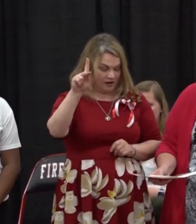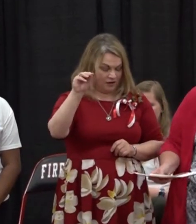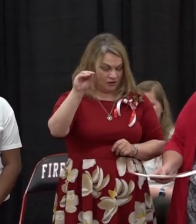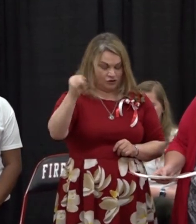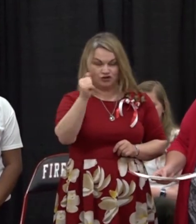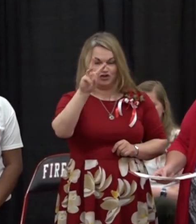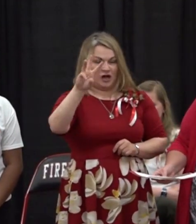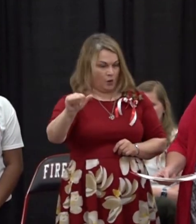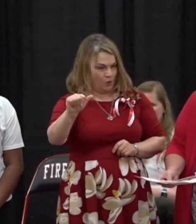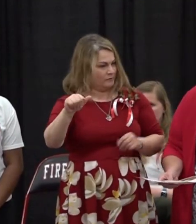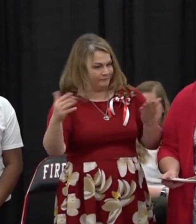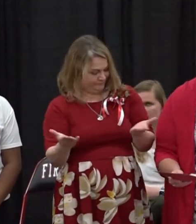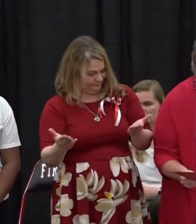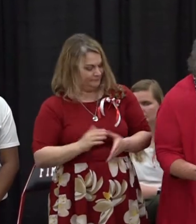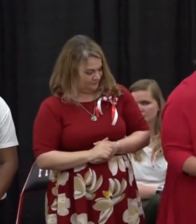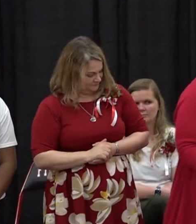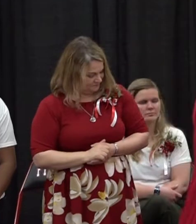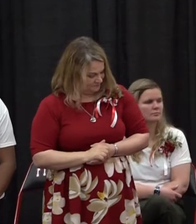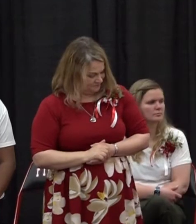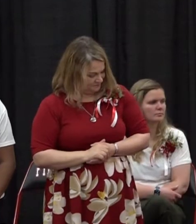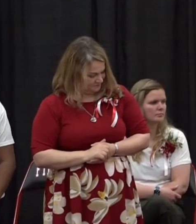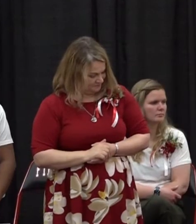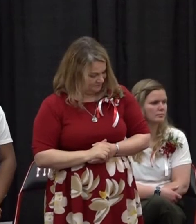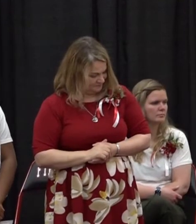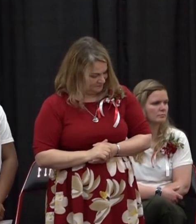Sophia Kujawa, who is not here today.